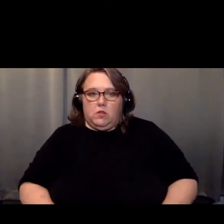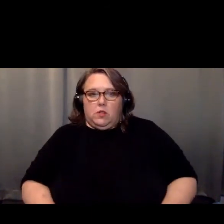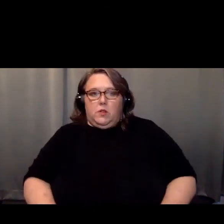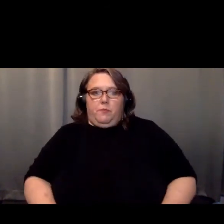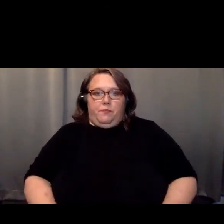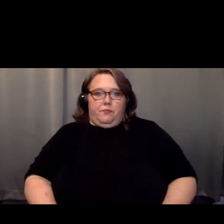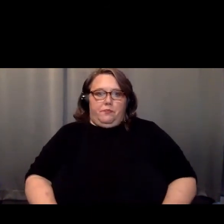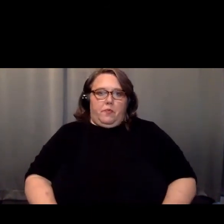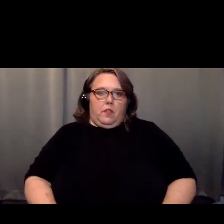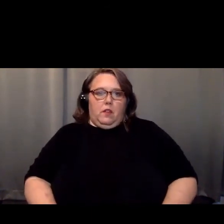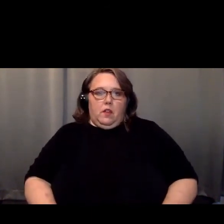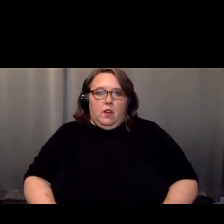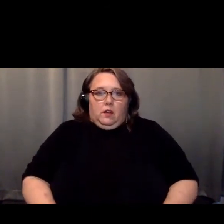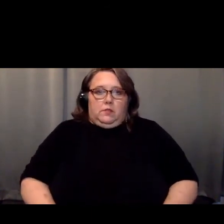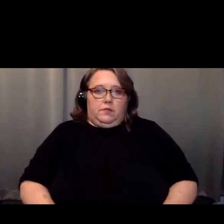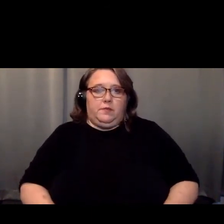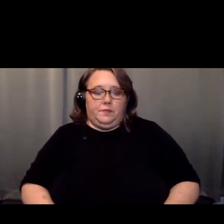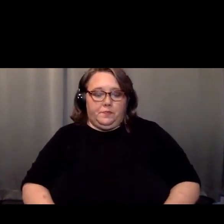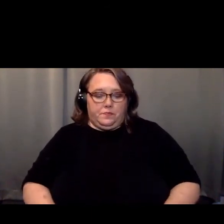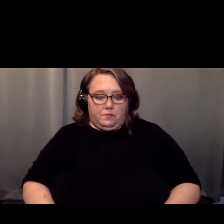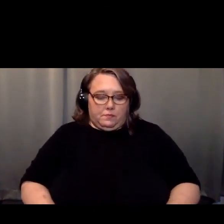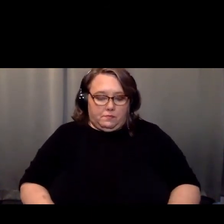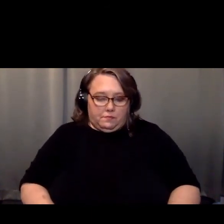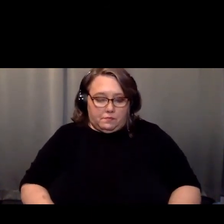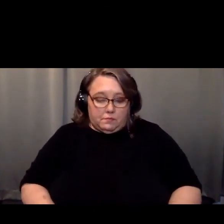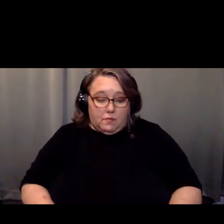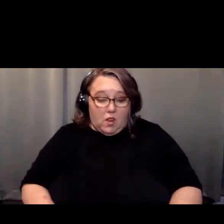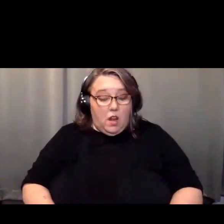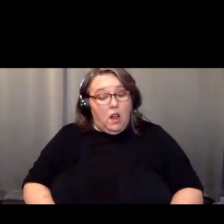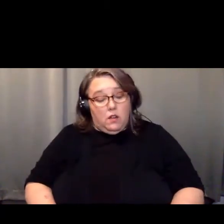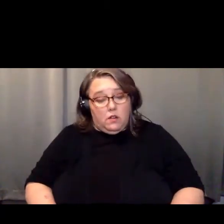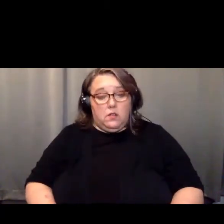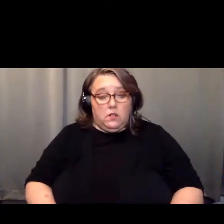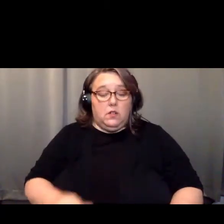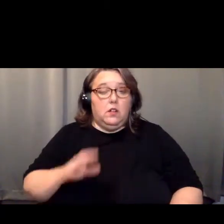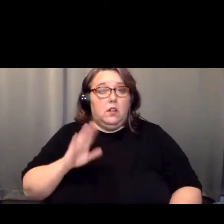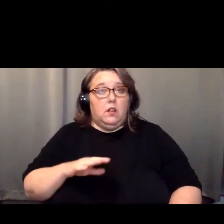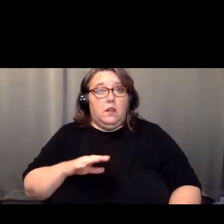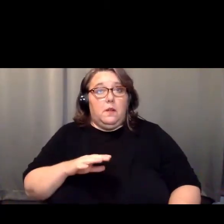in the cost of those services. They're not supposed to look at the type of disability